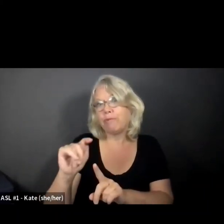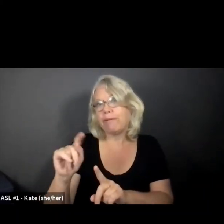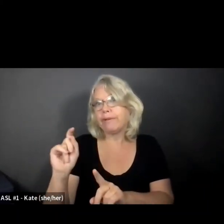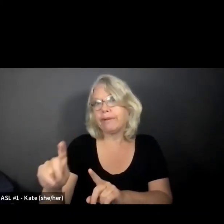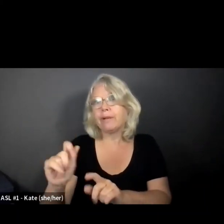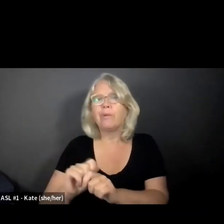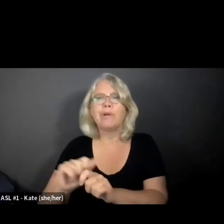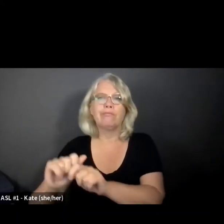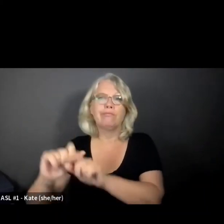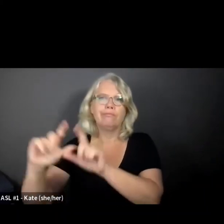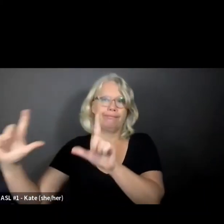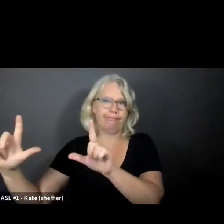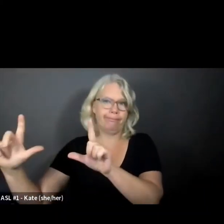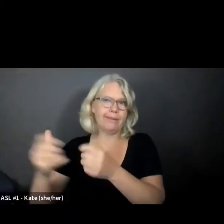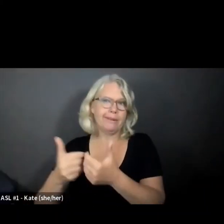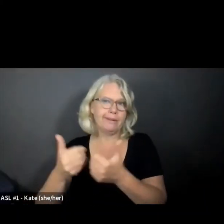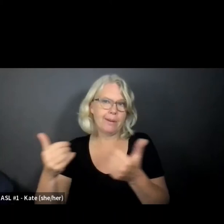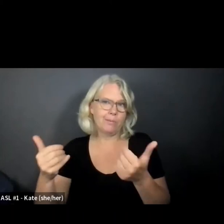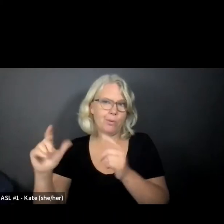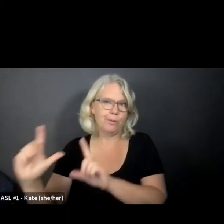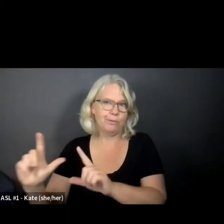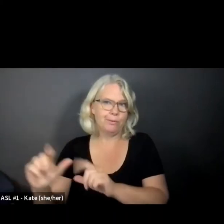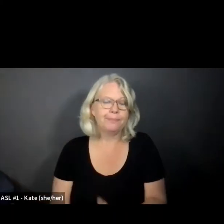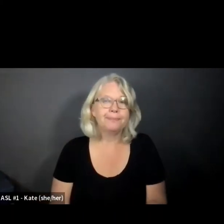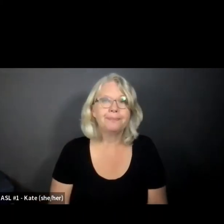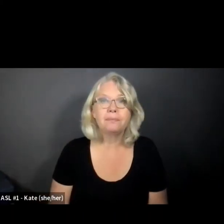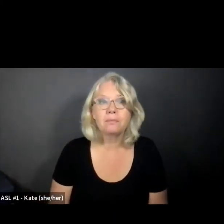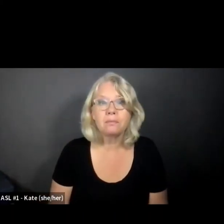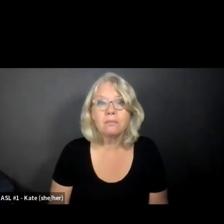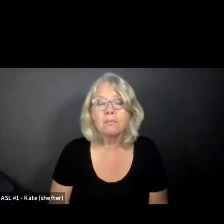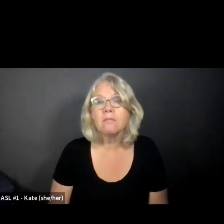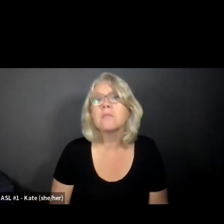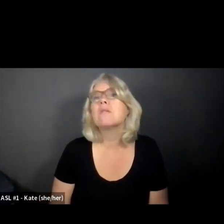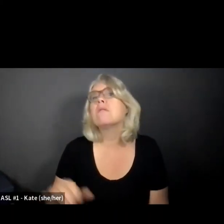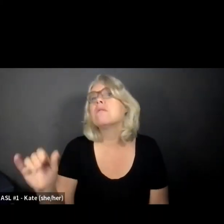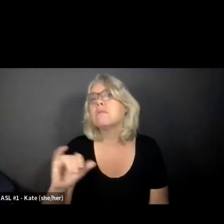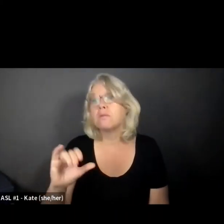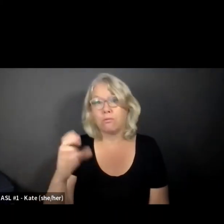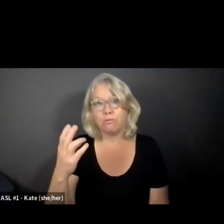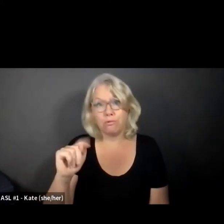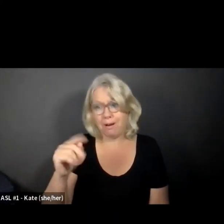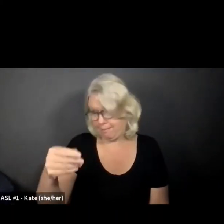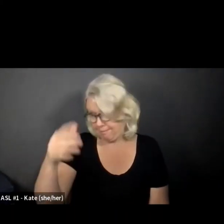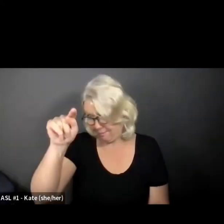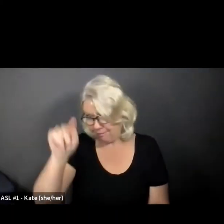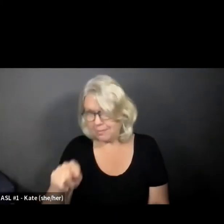OUR LINK TO THE AGENDA AND AGM PACKAGE IS IN THE CHAT BOX.